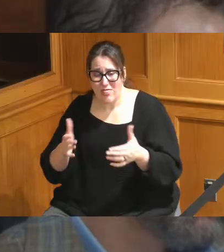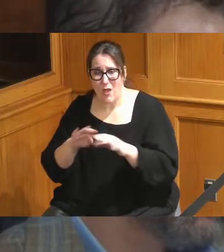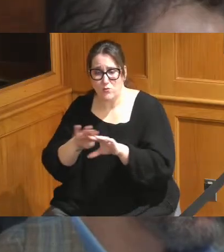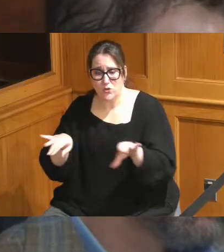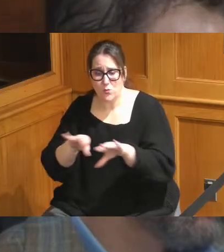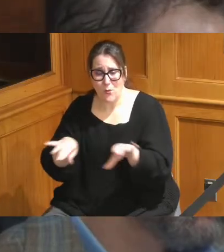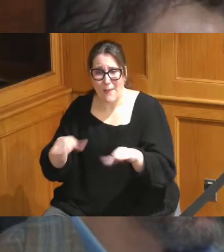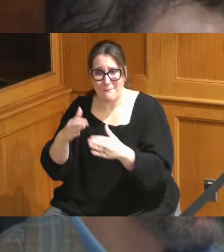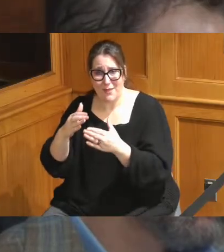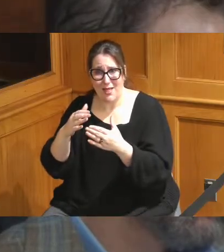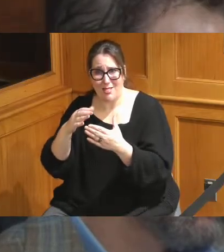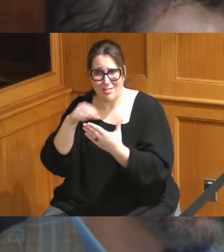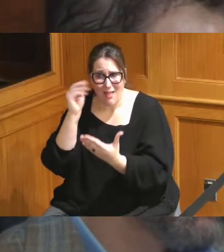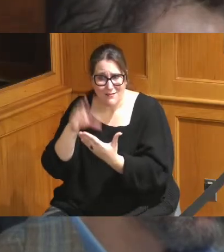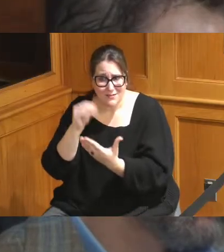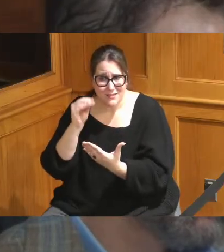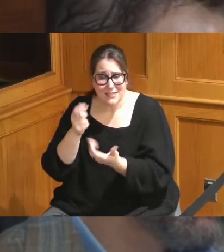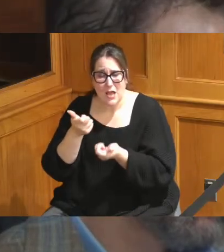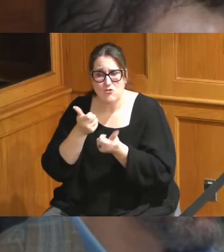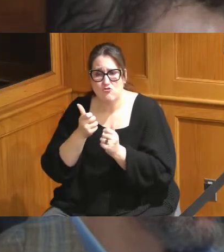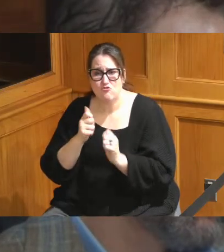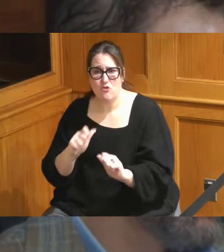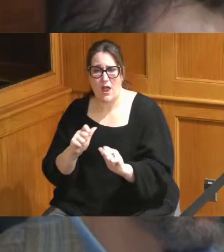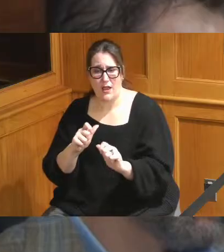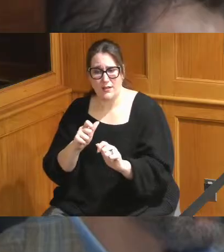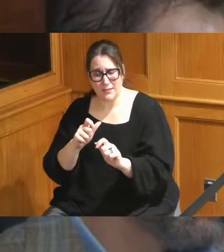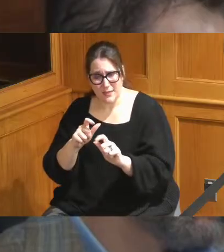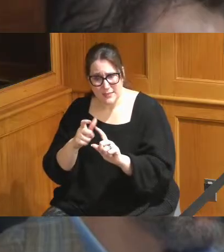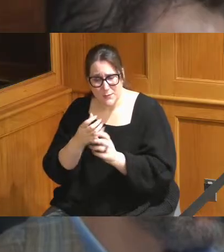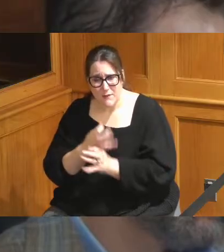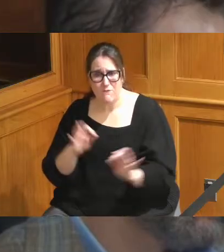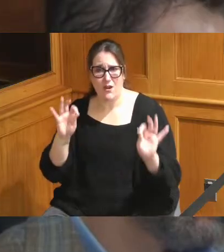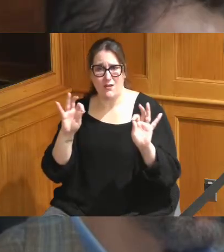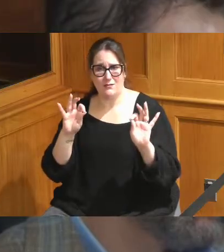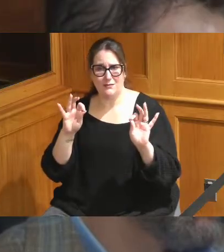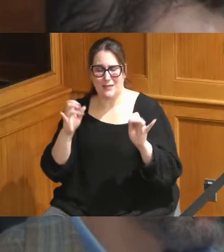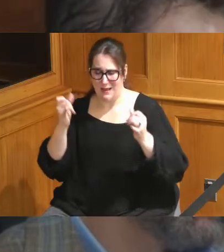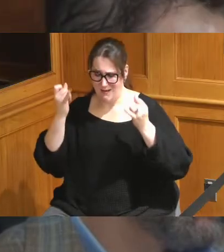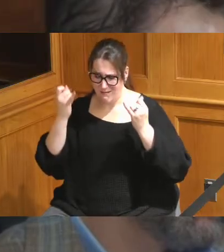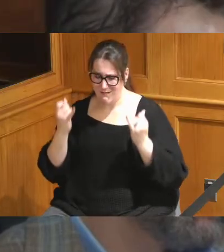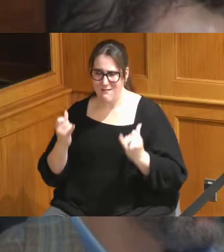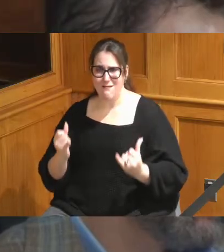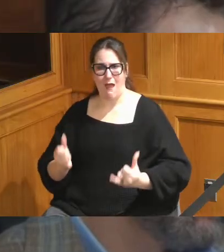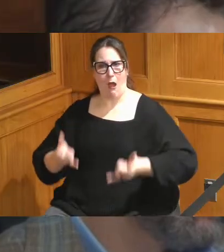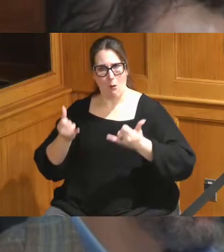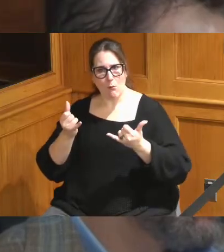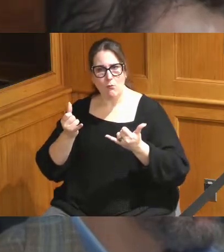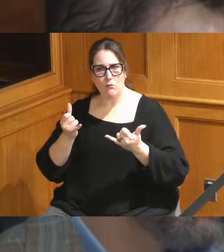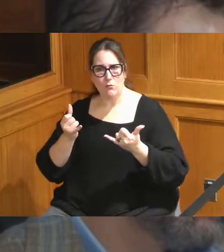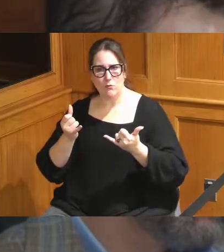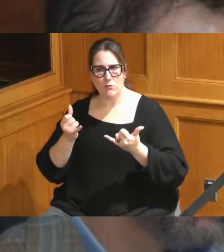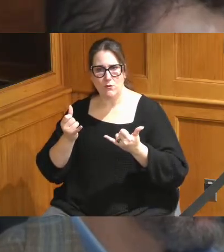over and tried to come to Freedom. Now all of a sudden, the Freedom Center, unlike others, it's